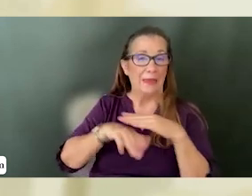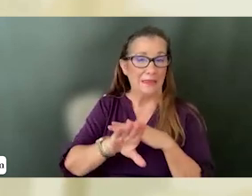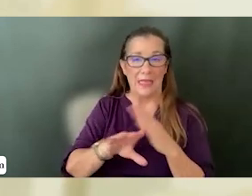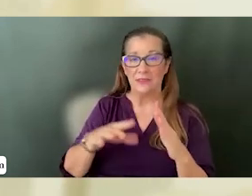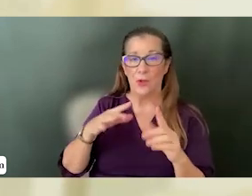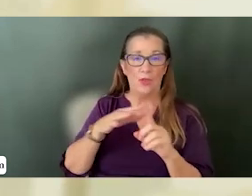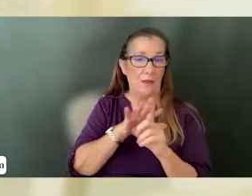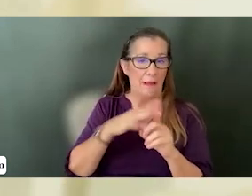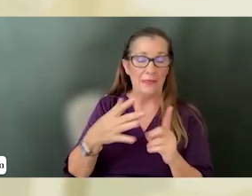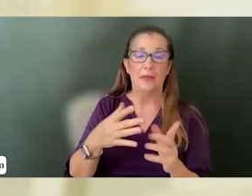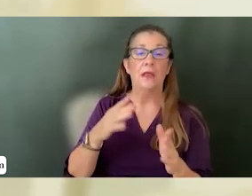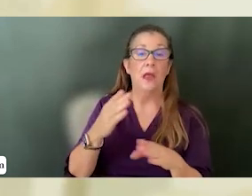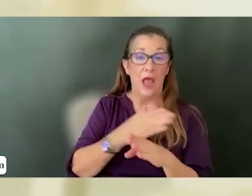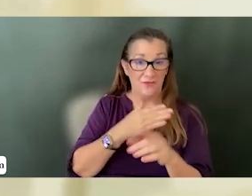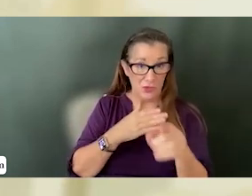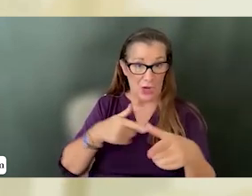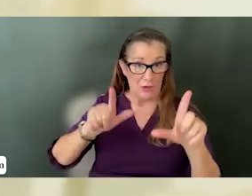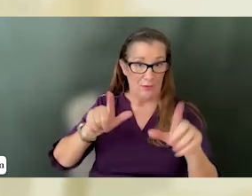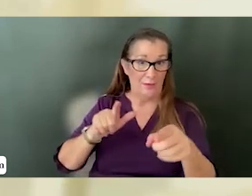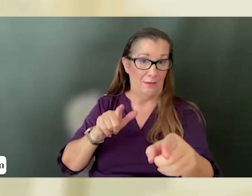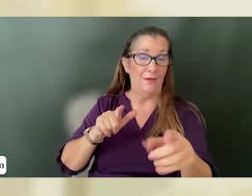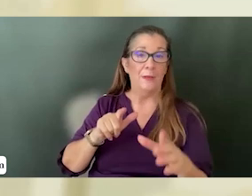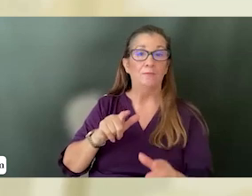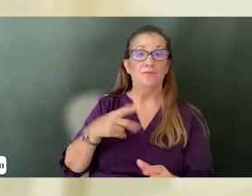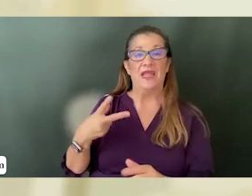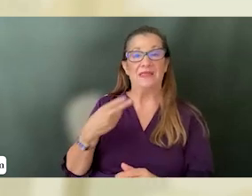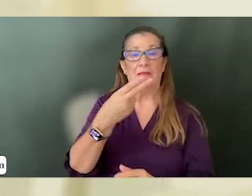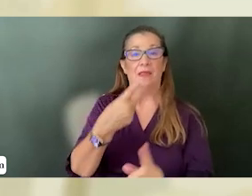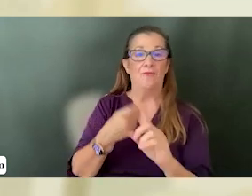And I have shared on the screen a, uh, clip from the movie.